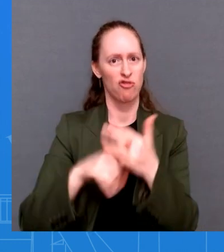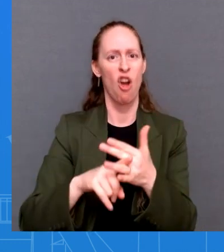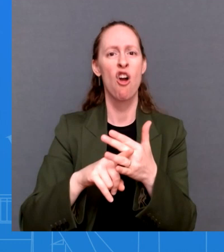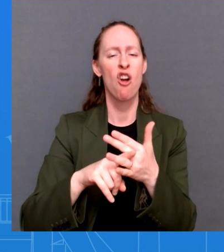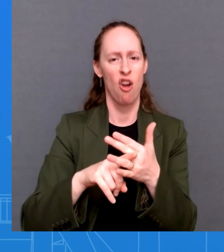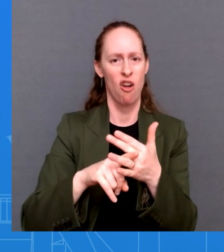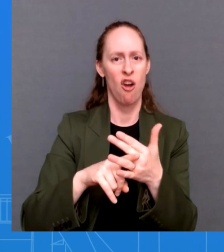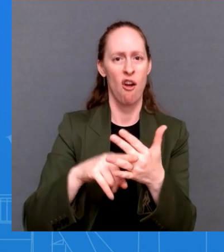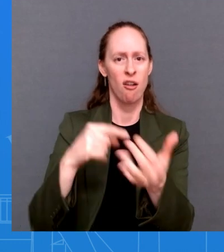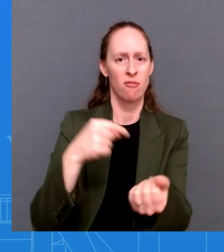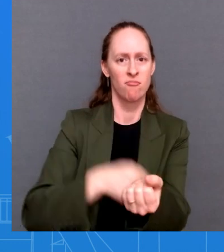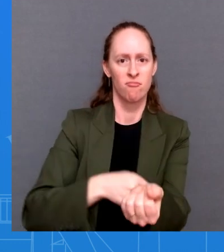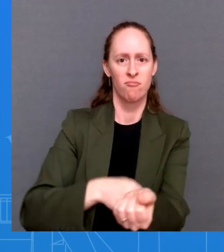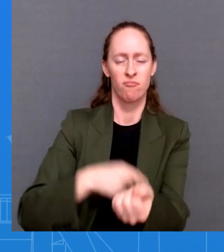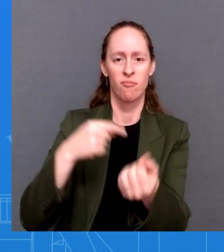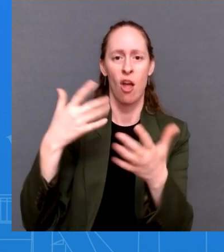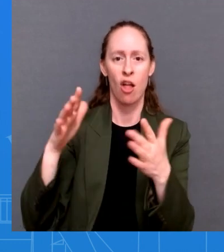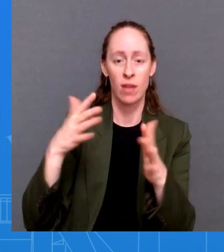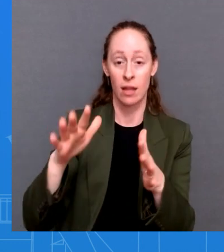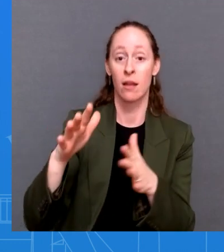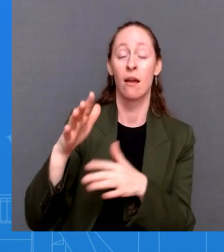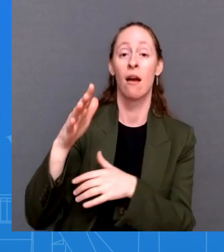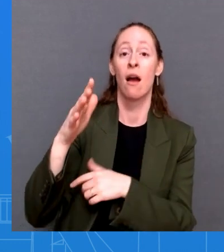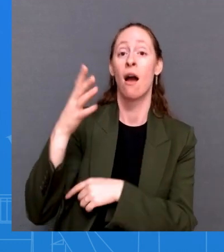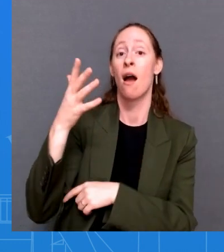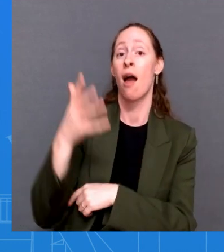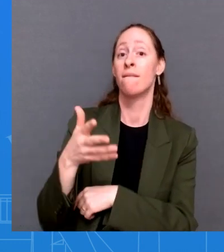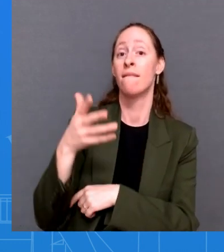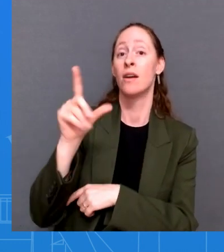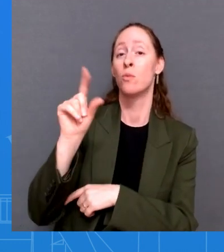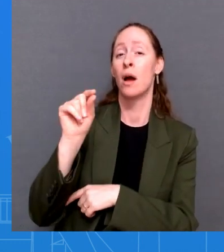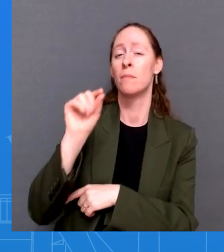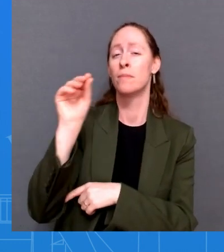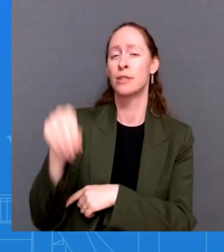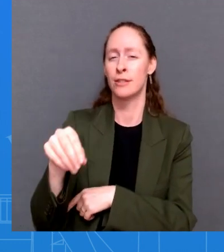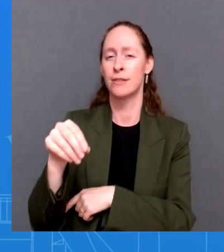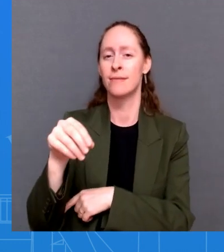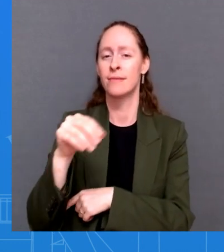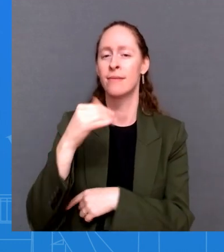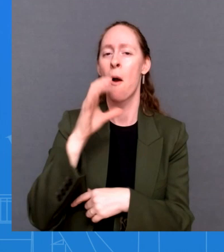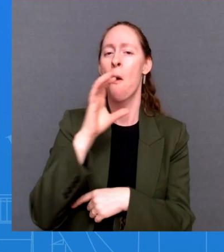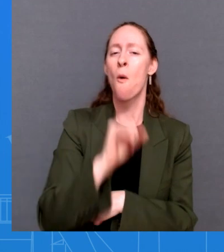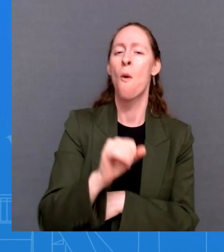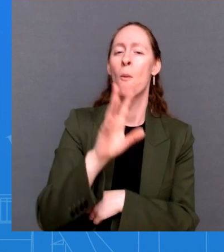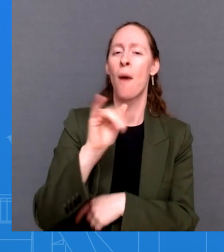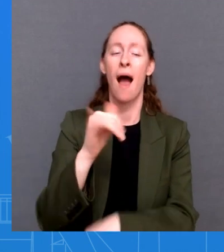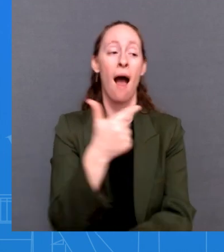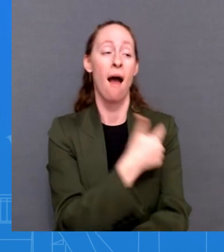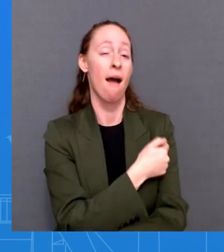As the commute as a cumulative 1.1 million vials are delivered to jurisdictions.